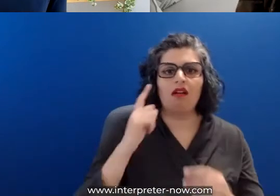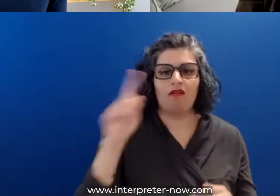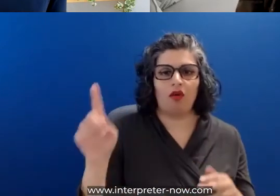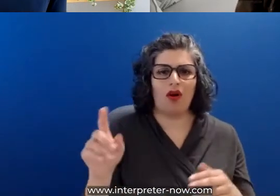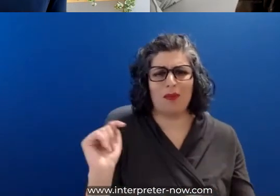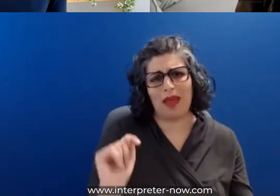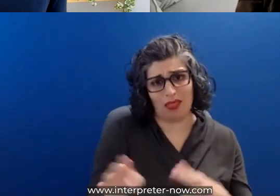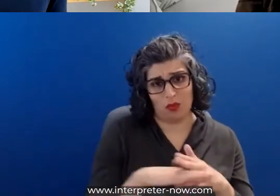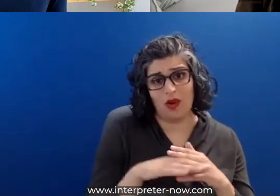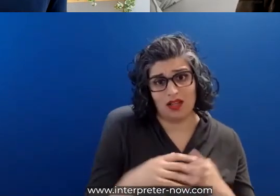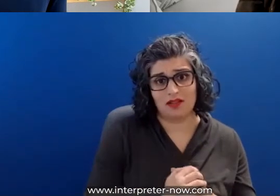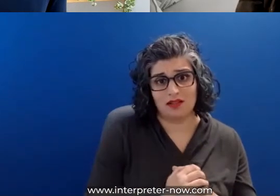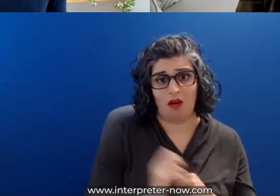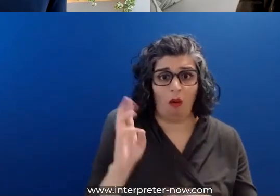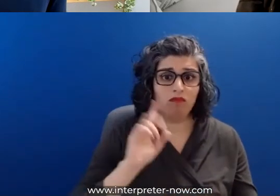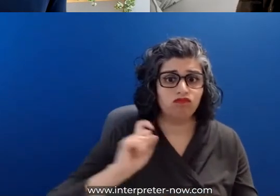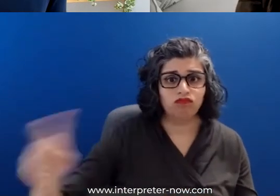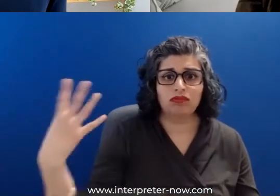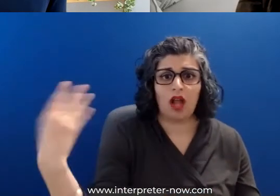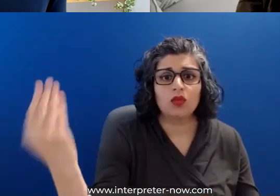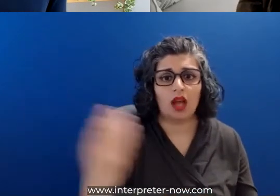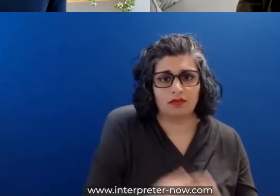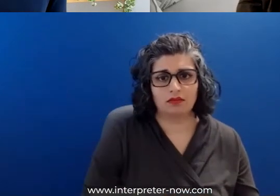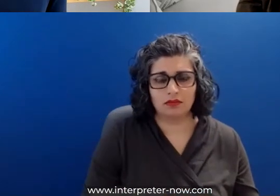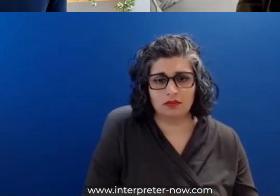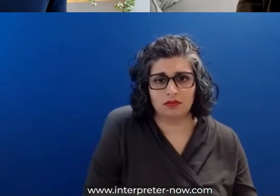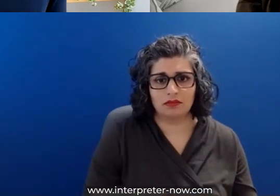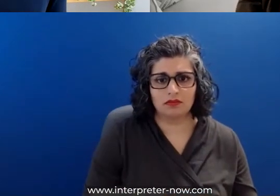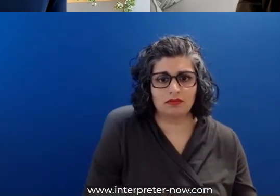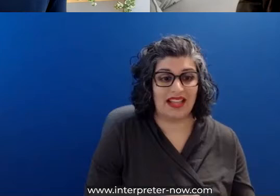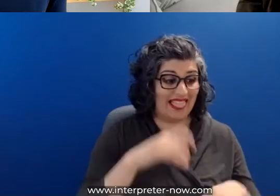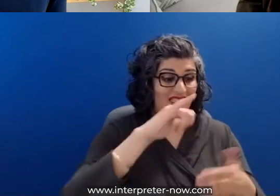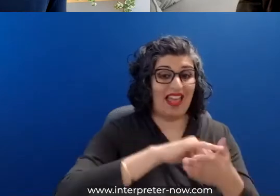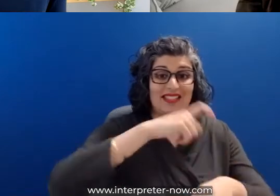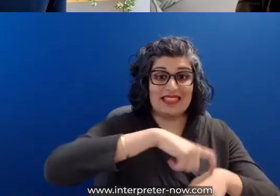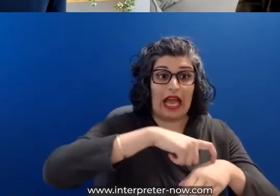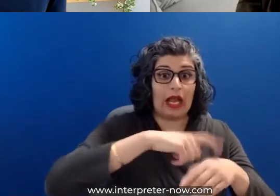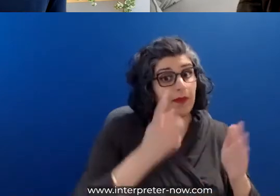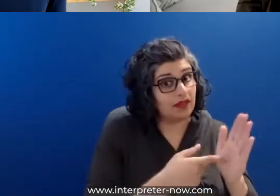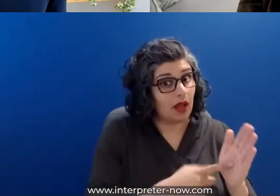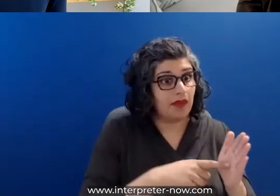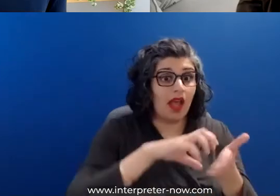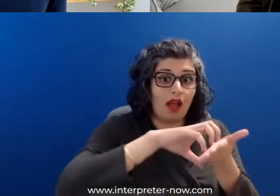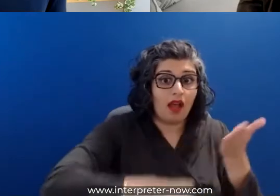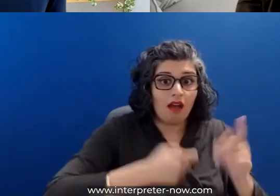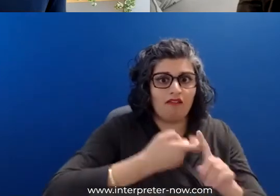breaks or walking outside, and deducting that time, in some cases, from their pay on the